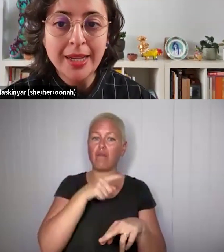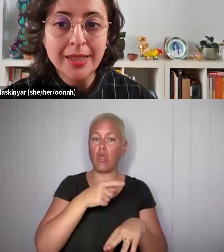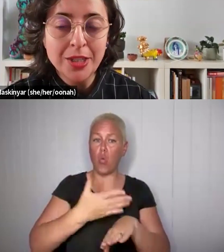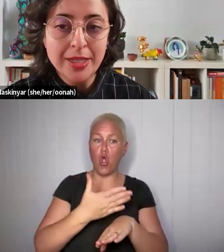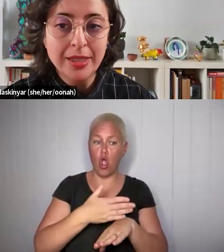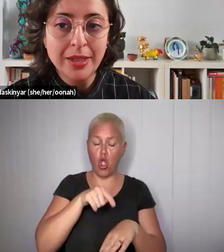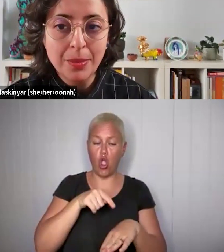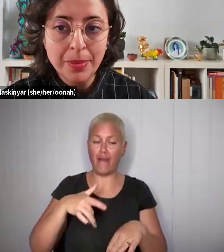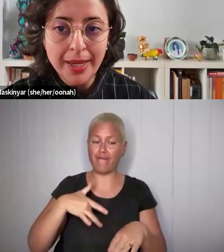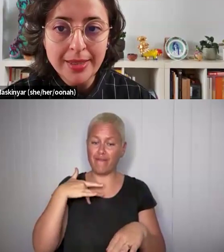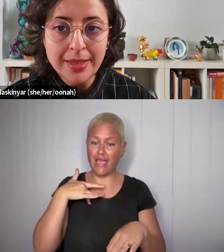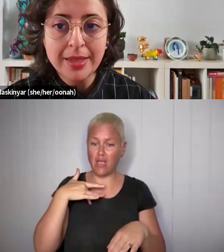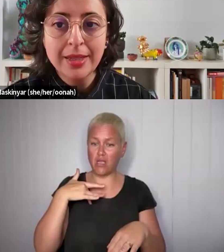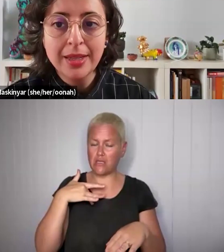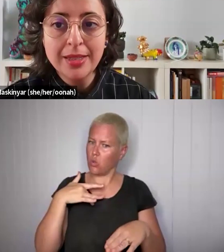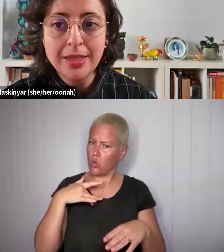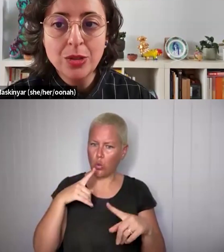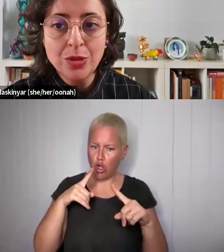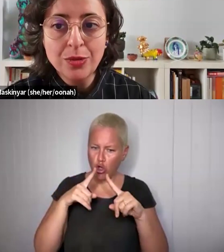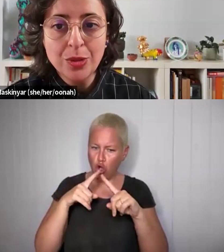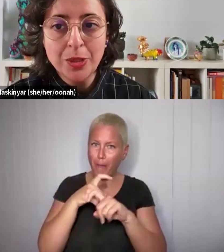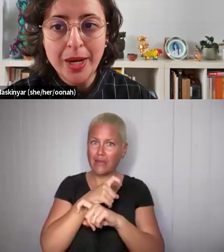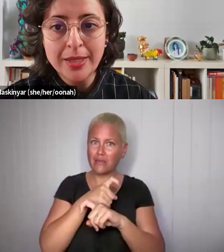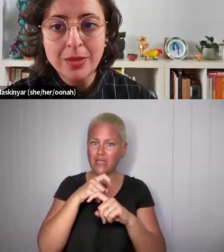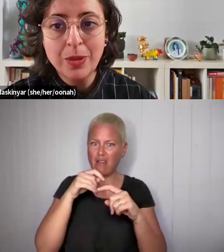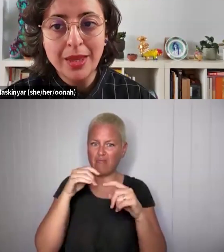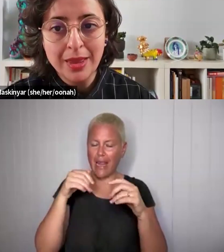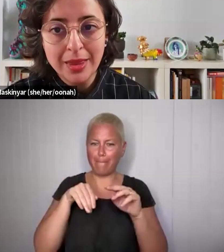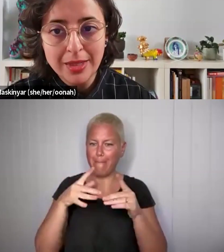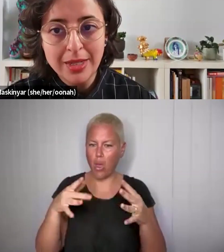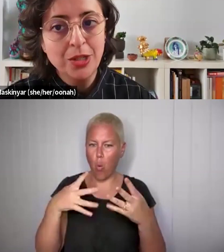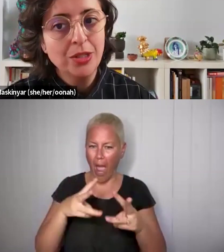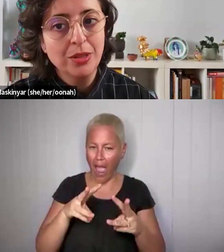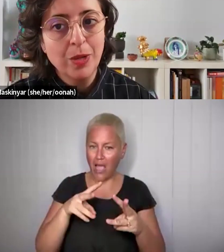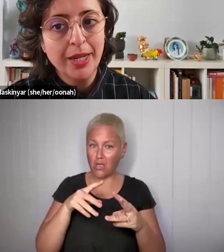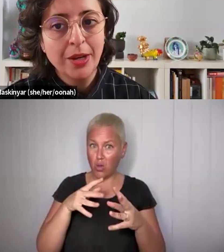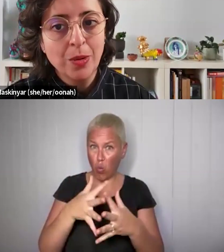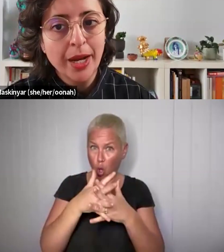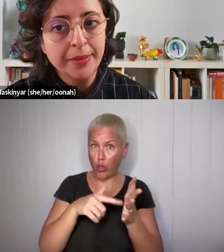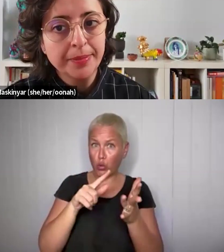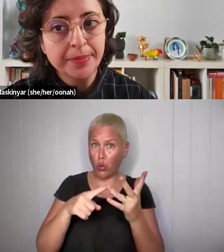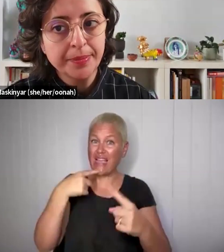and logistically complex, is this useful to address within the stage I EOI?'